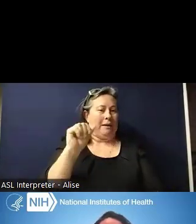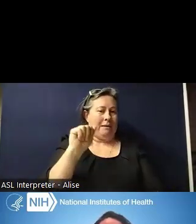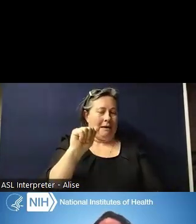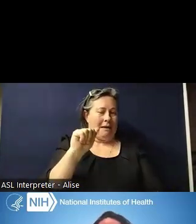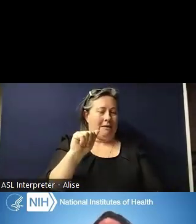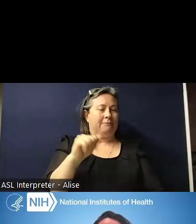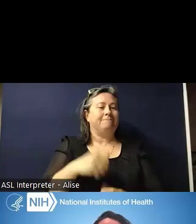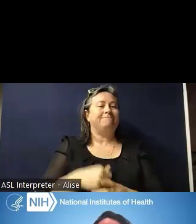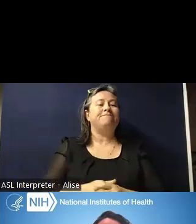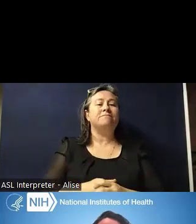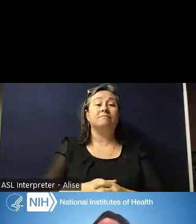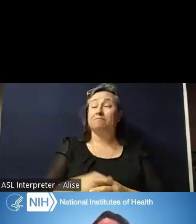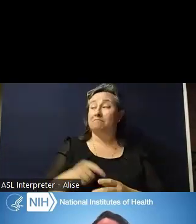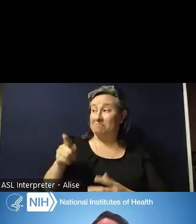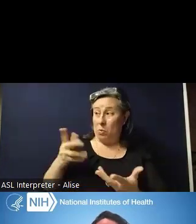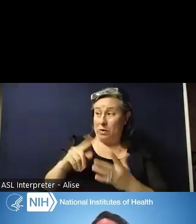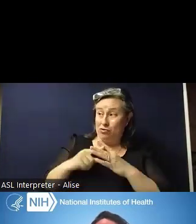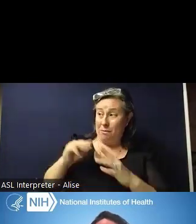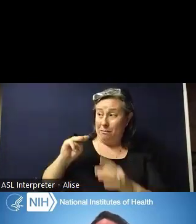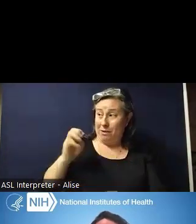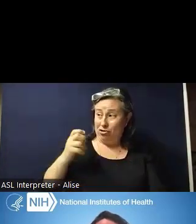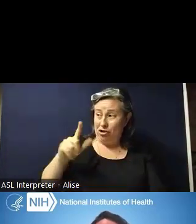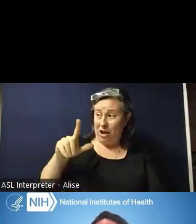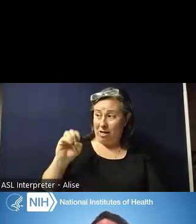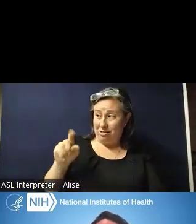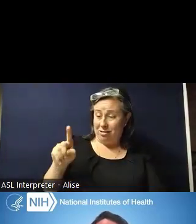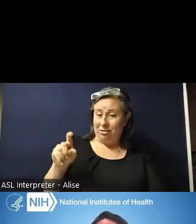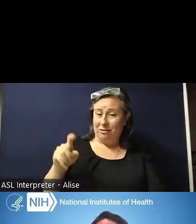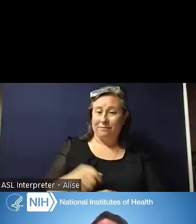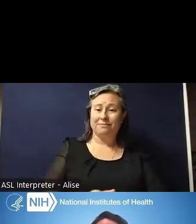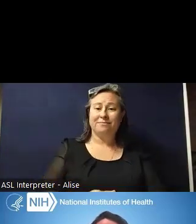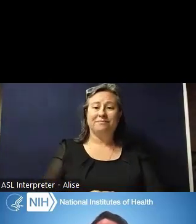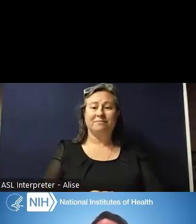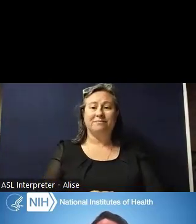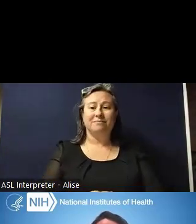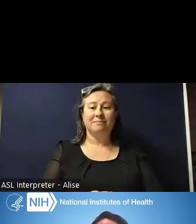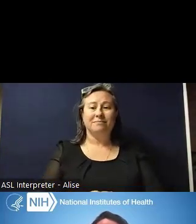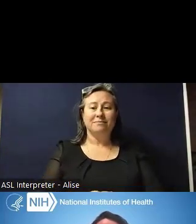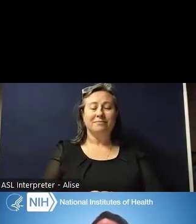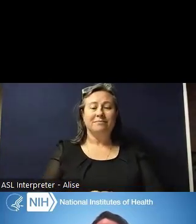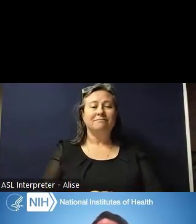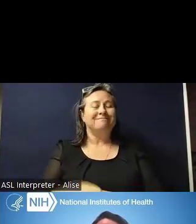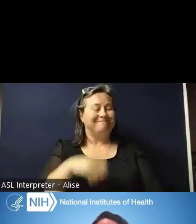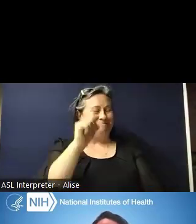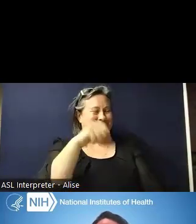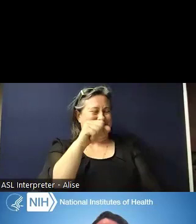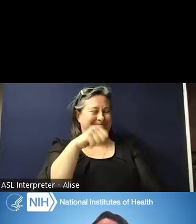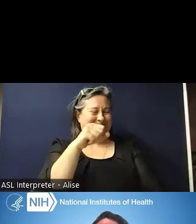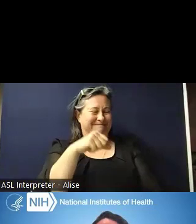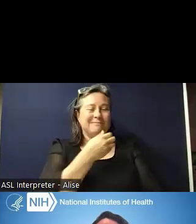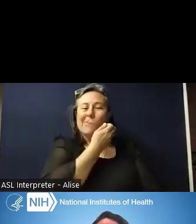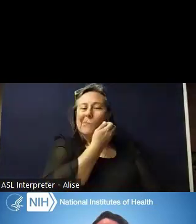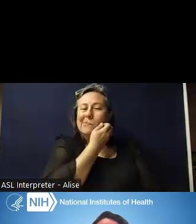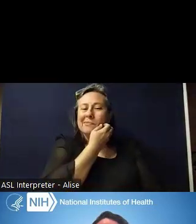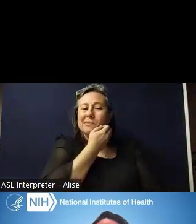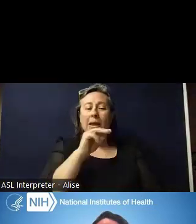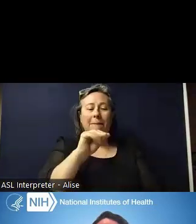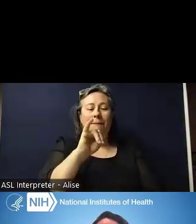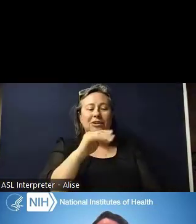All right. Do you want to get us started, Michelle? Michelle Bulls: Absolutely, and so it's really exciting to be